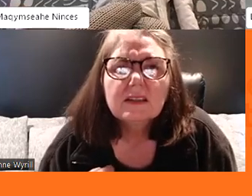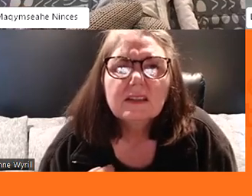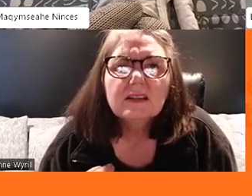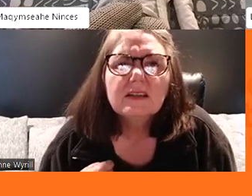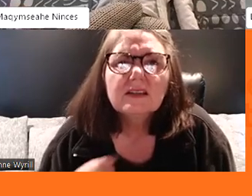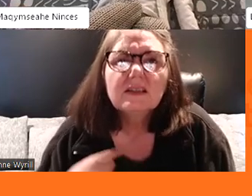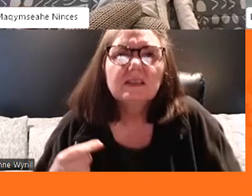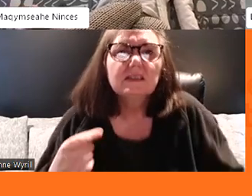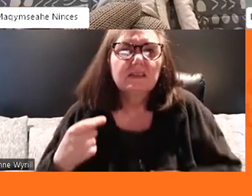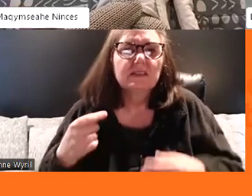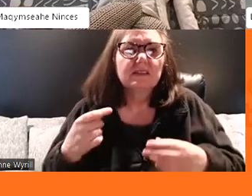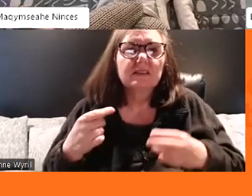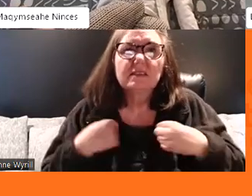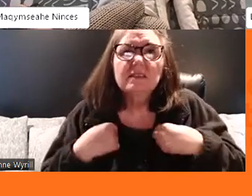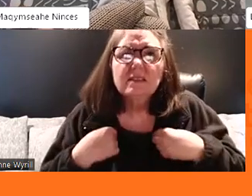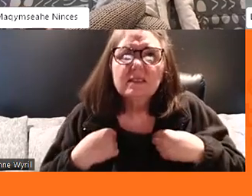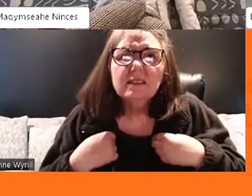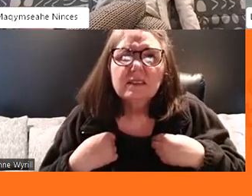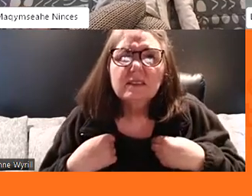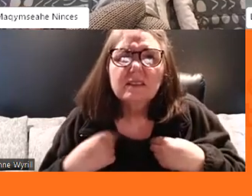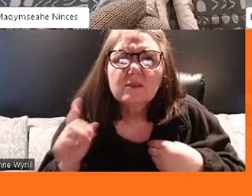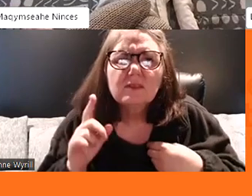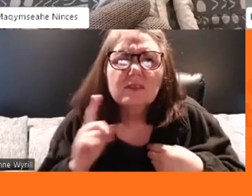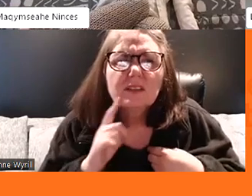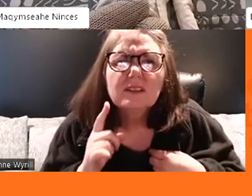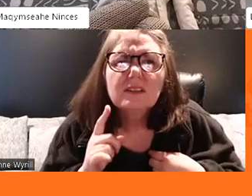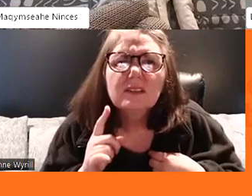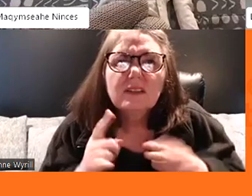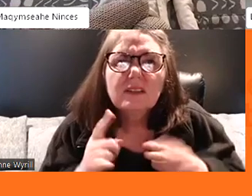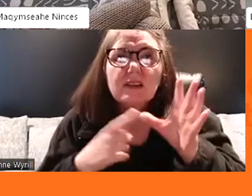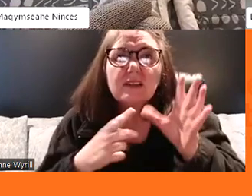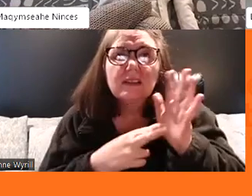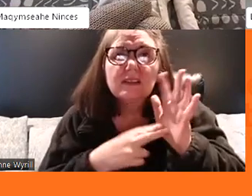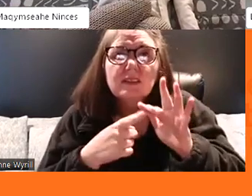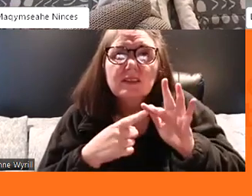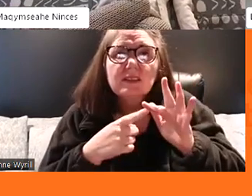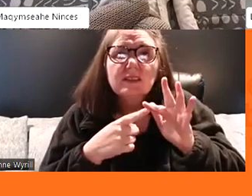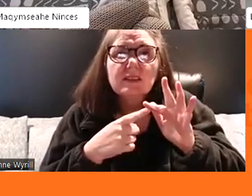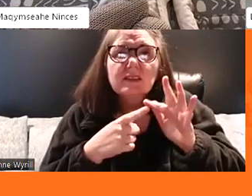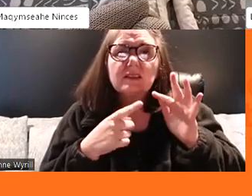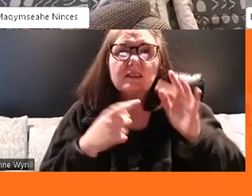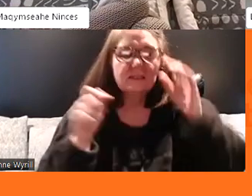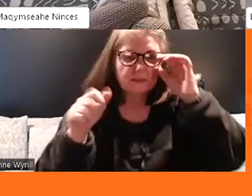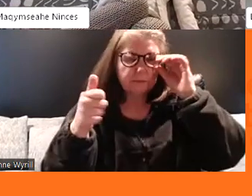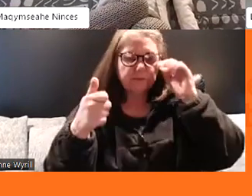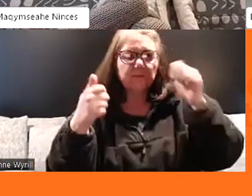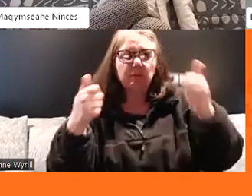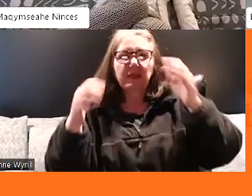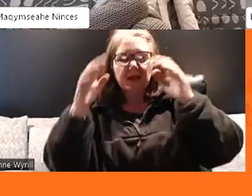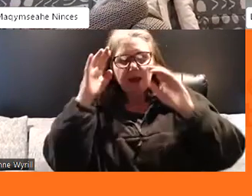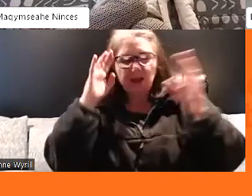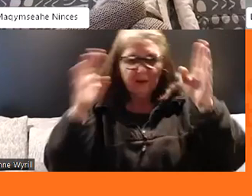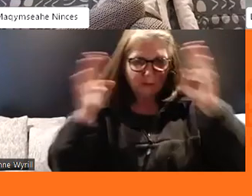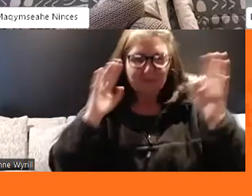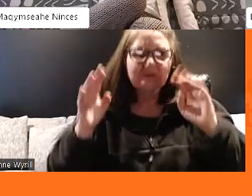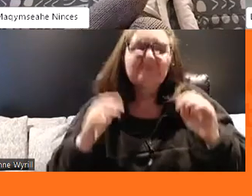So have we got an -- Yeah, we have. She wasn't sure if it was her that